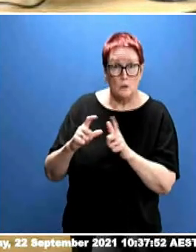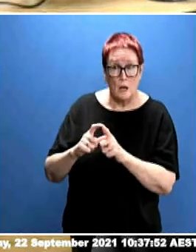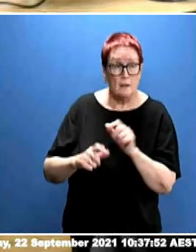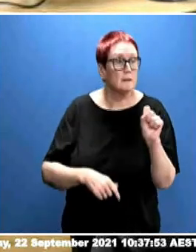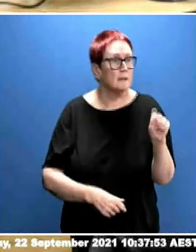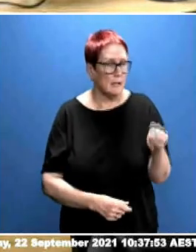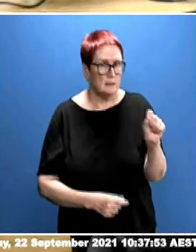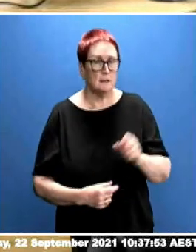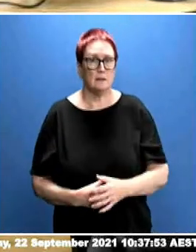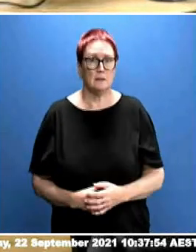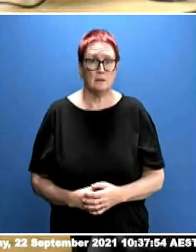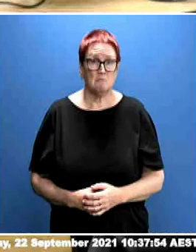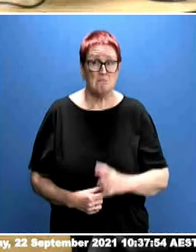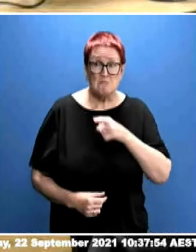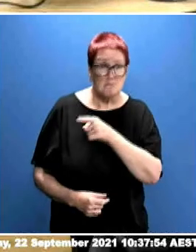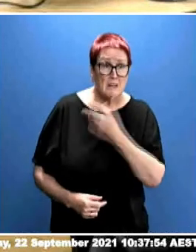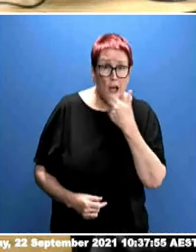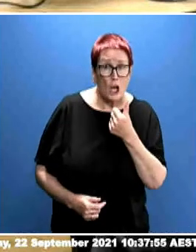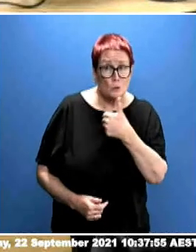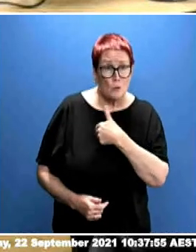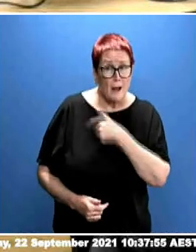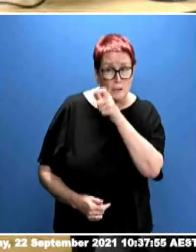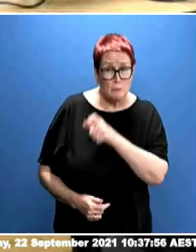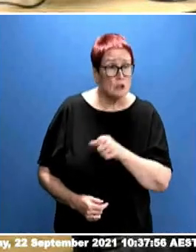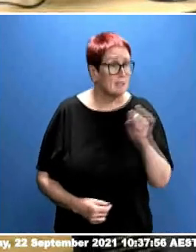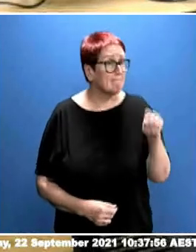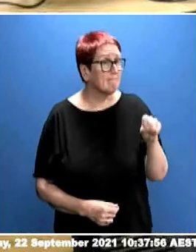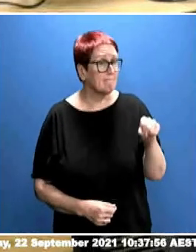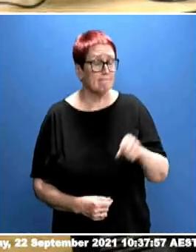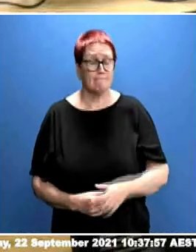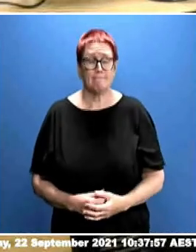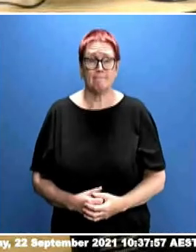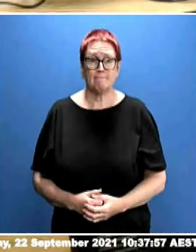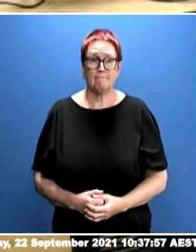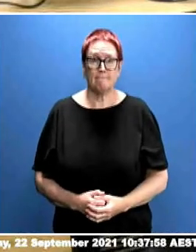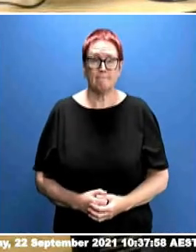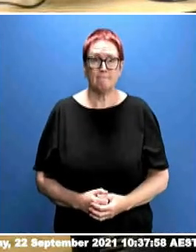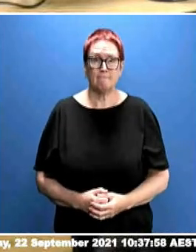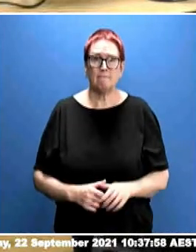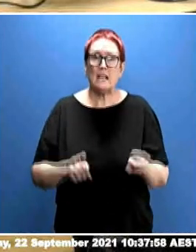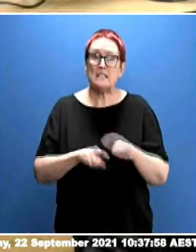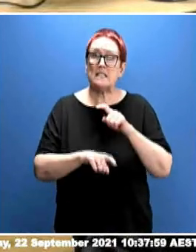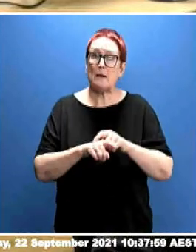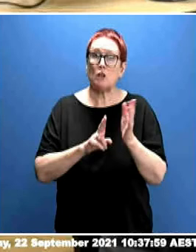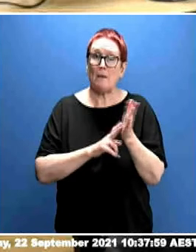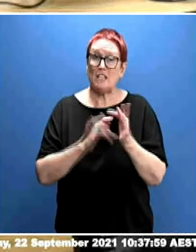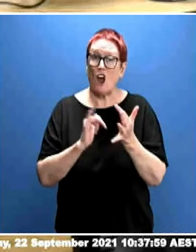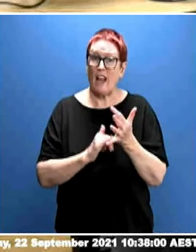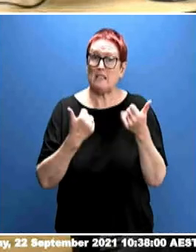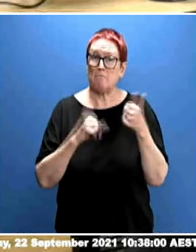You say that they're kind people? Yes. Around that time, the NDIS package had been increased?